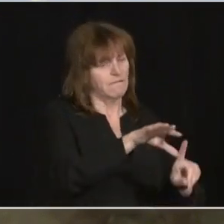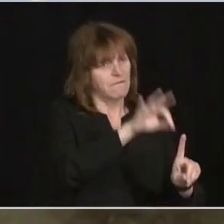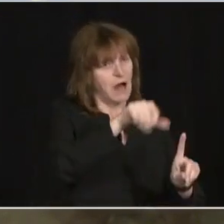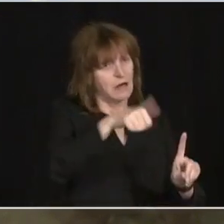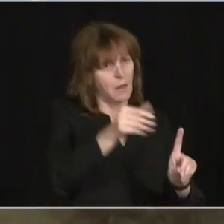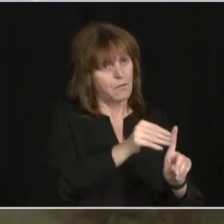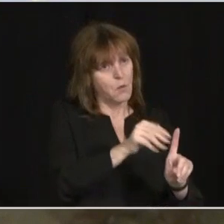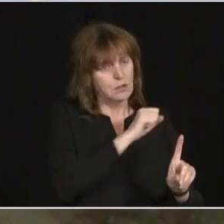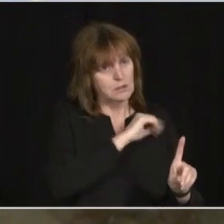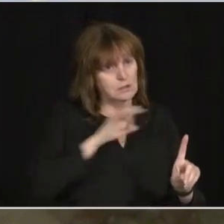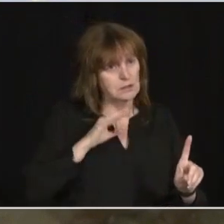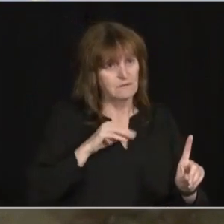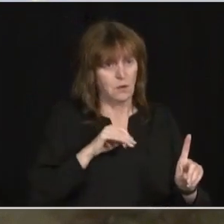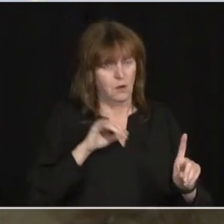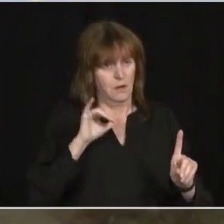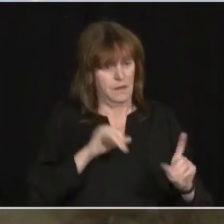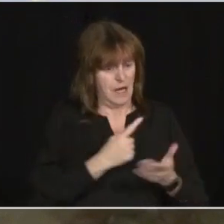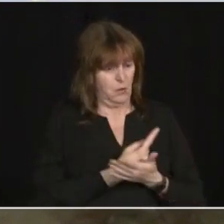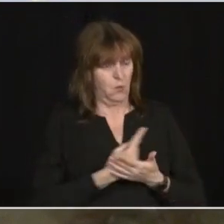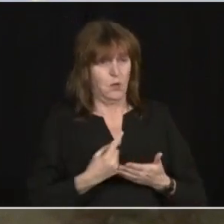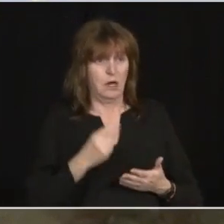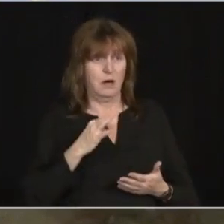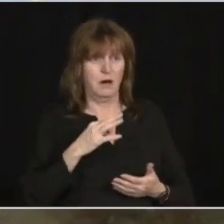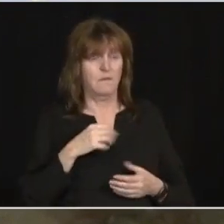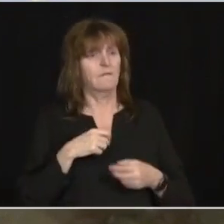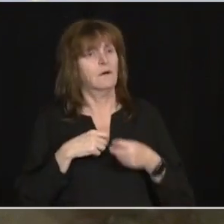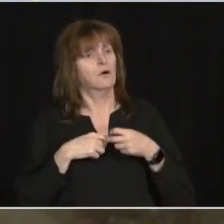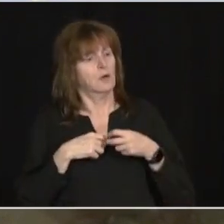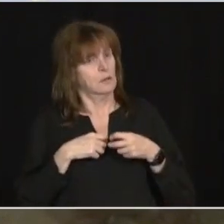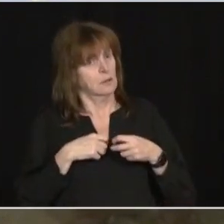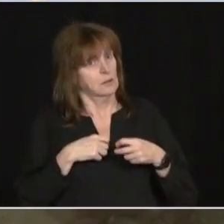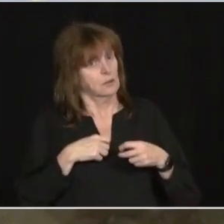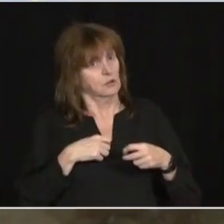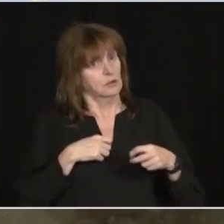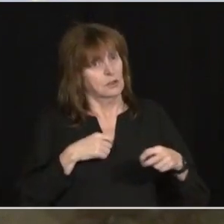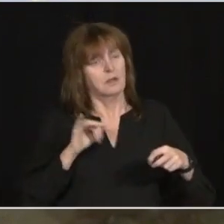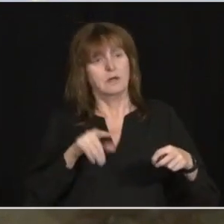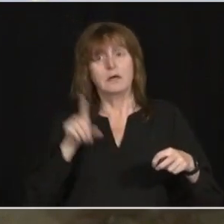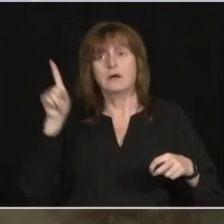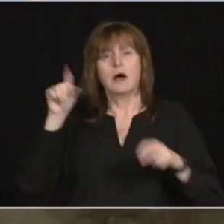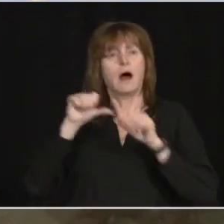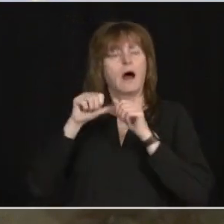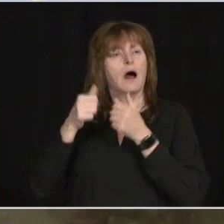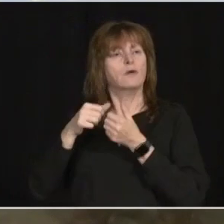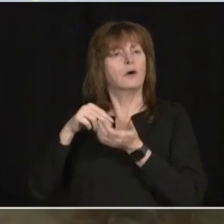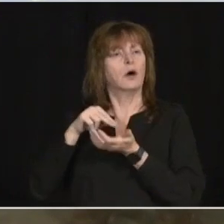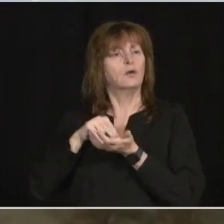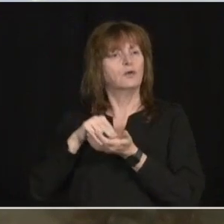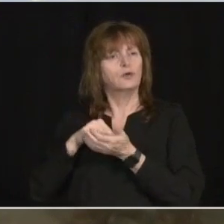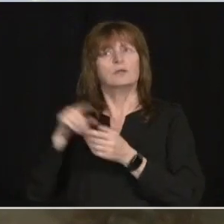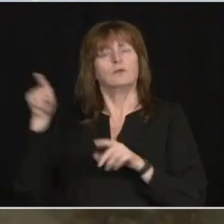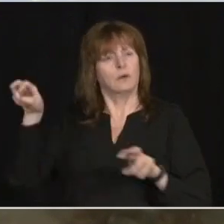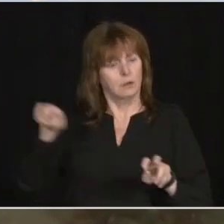agency nurses are a supply of support to our homes, and it is an imperative that we